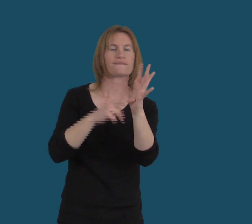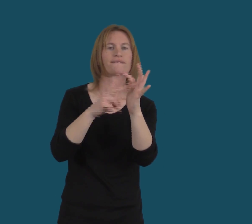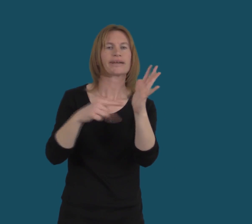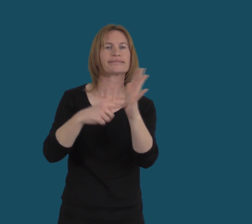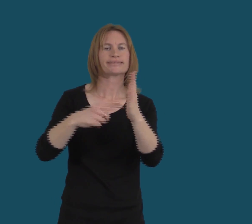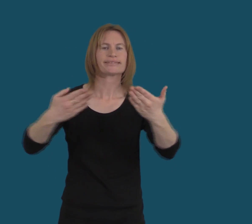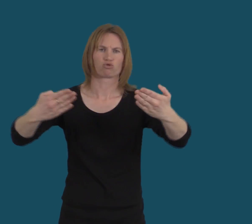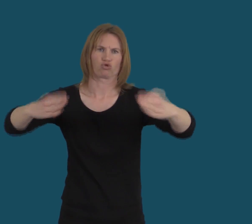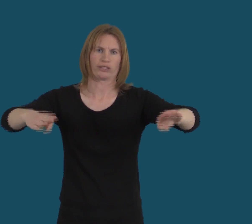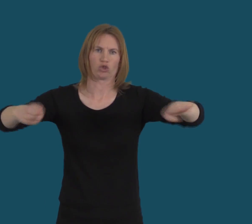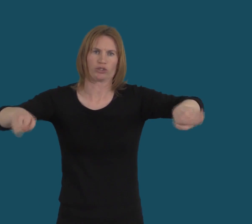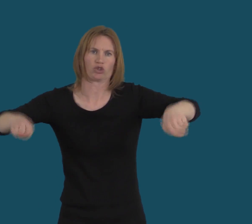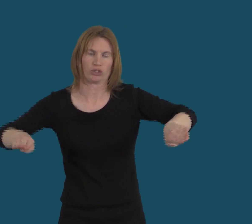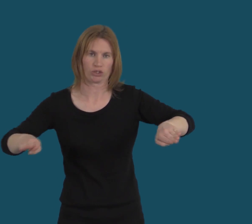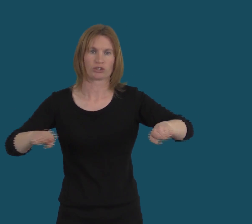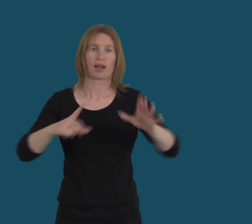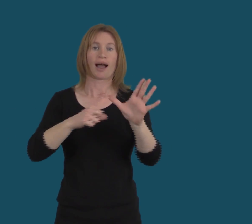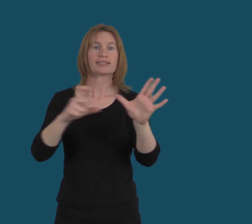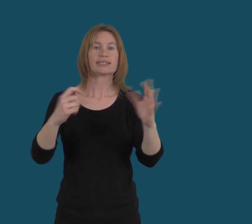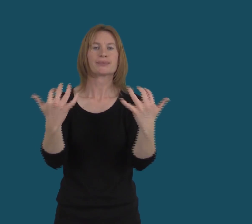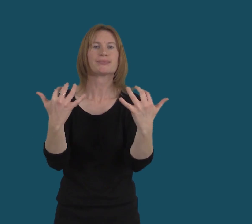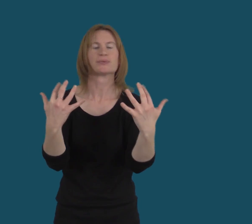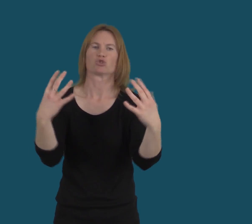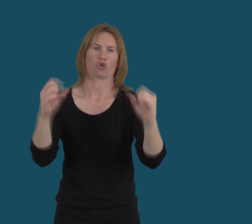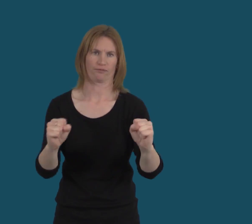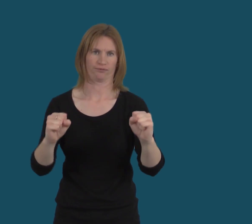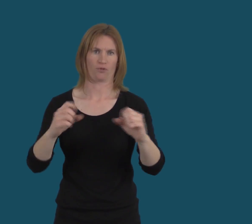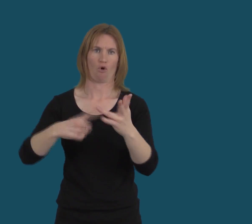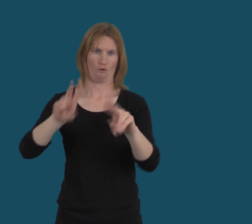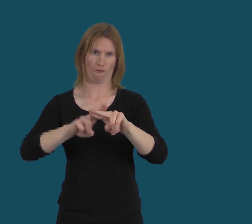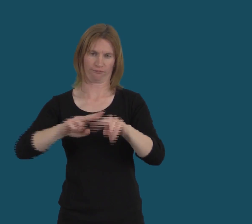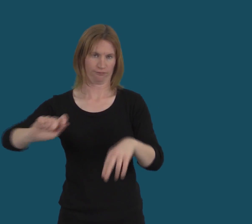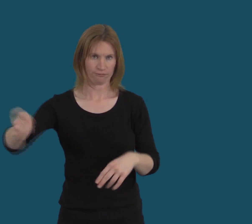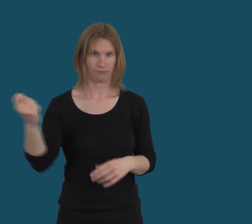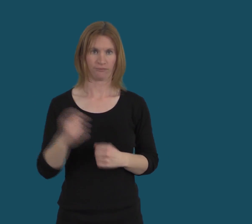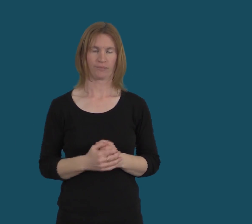turn off your air conditioner and shut all interior vents.